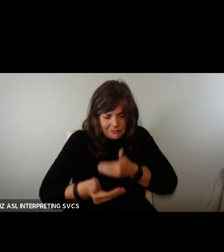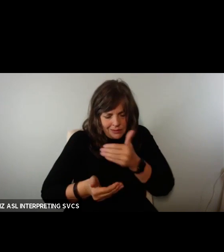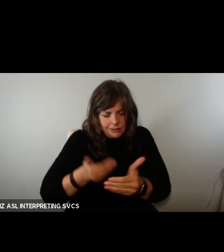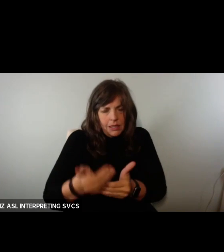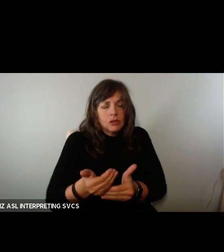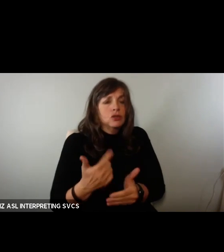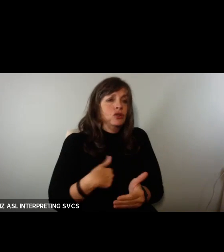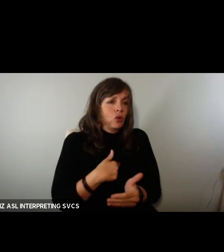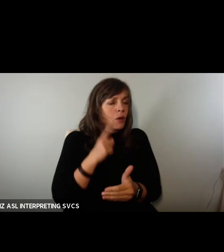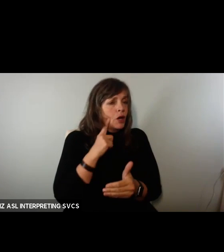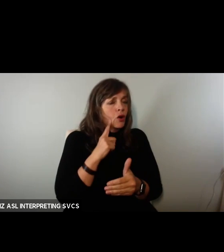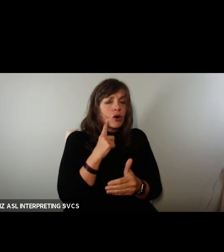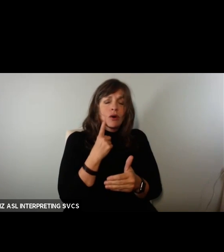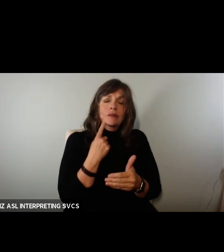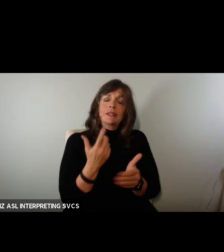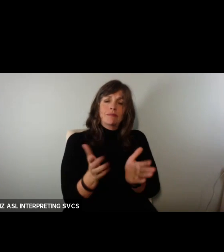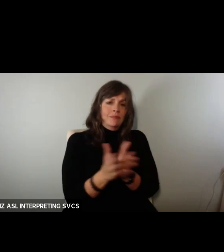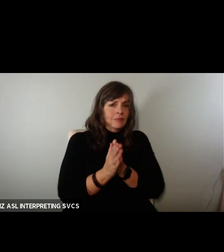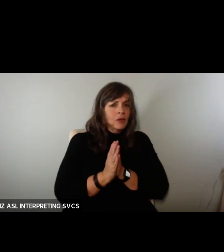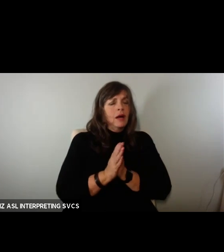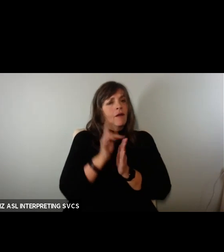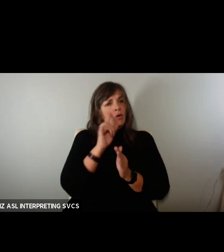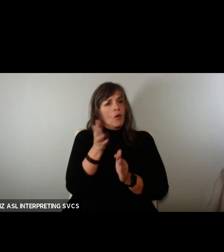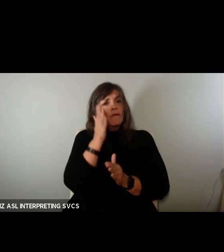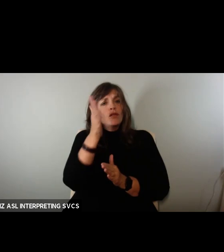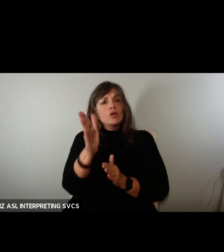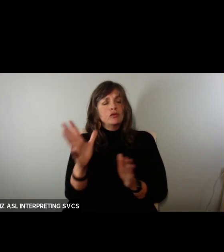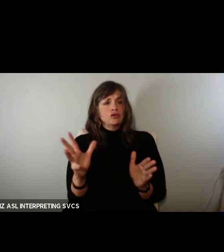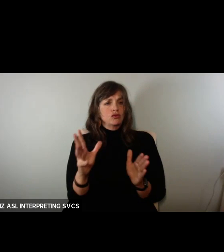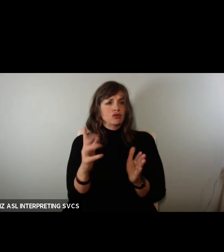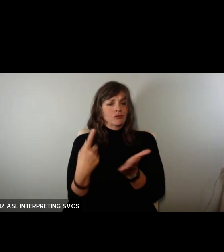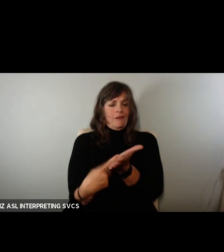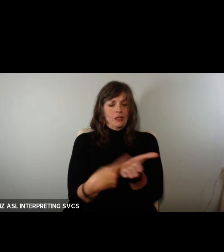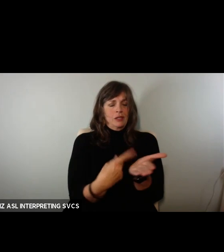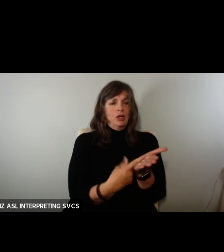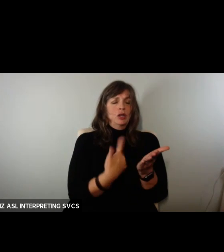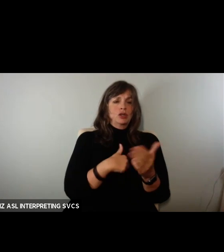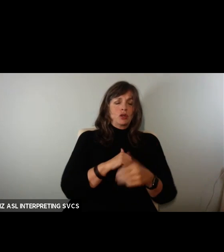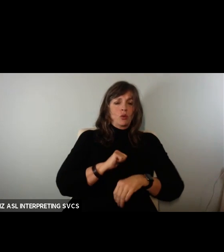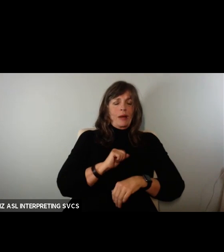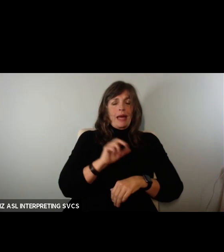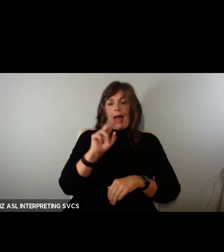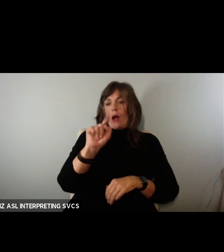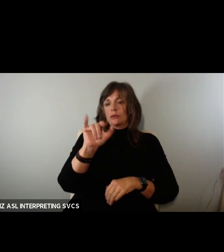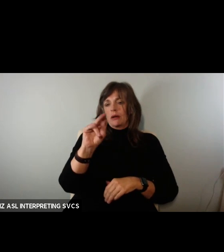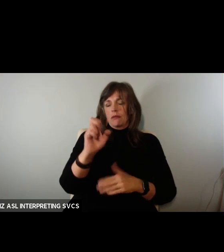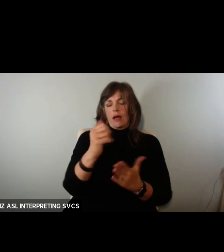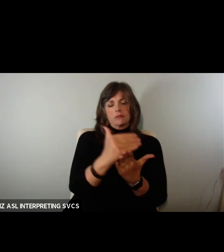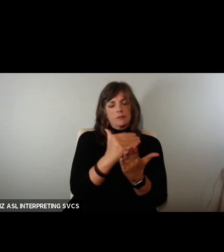for future conversations, so right now we've outlined some panels that we'll be putting together over the next few days and weeks.